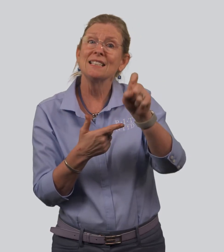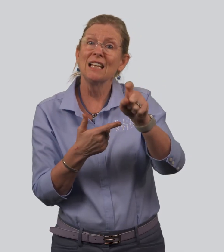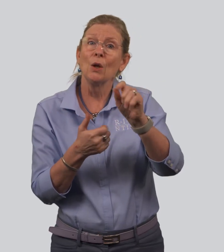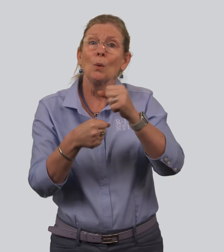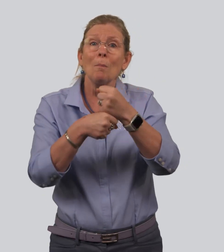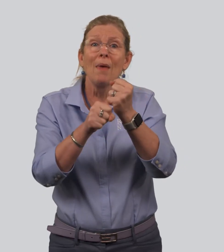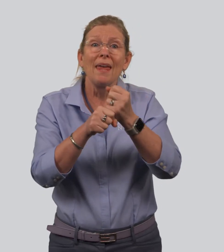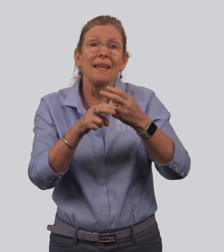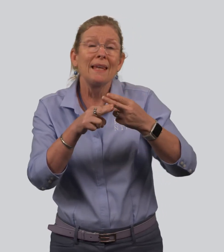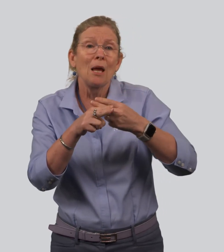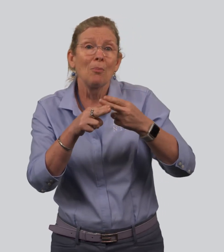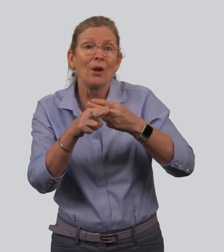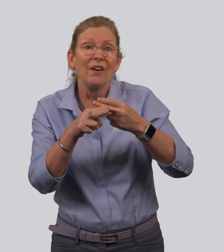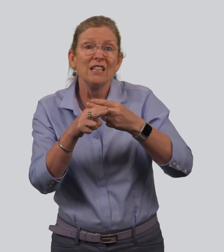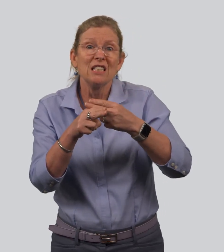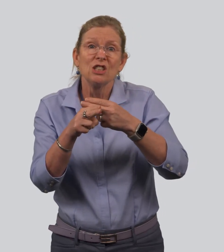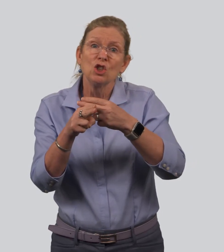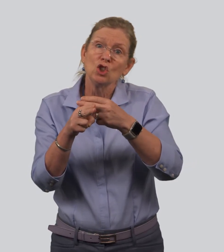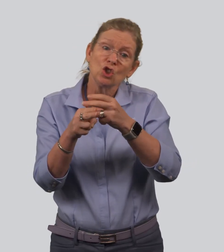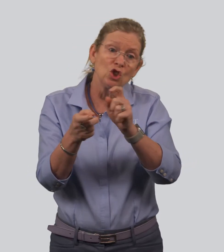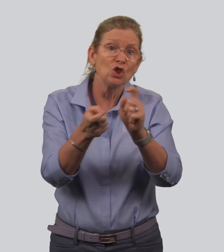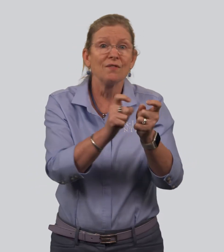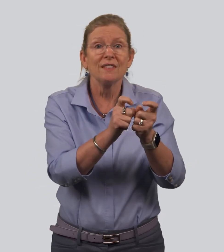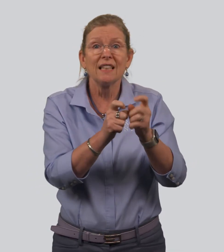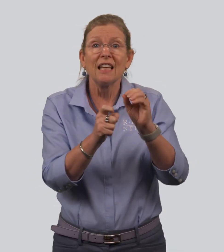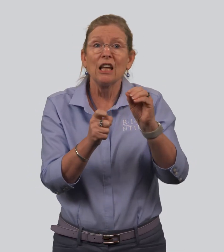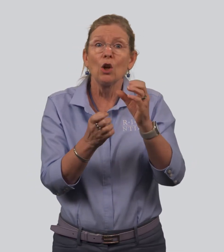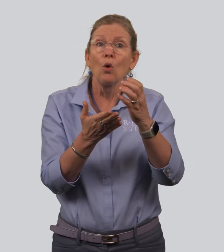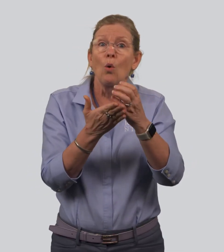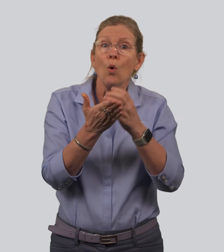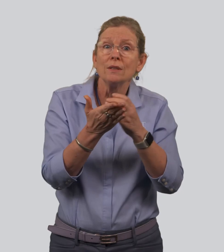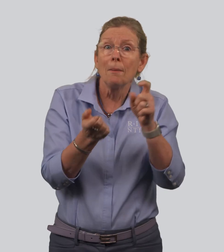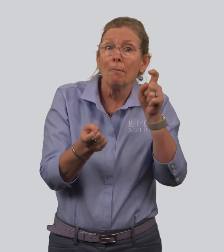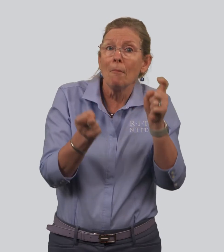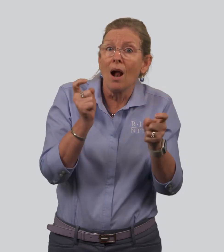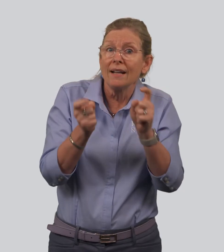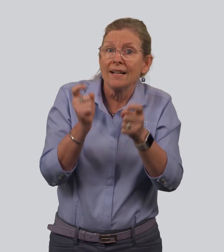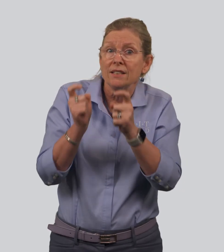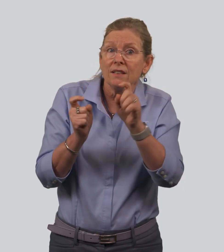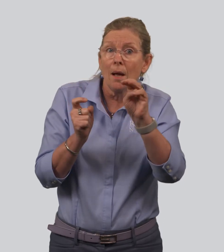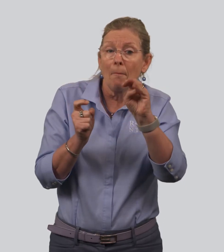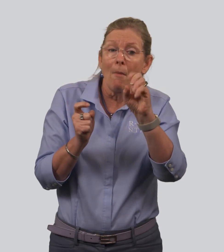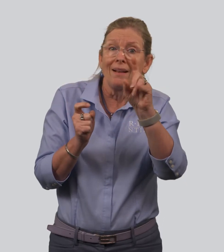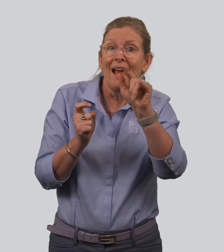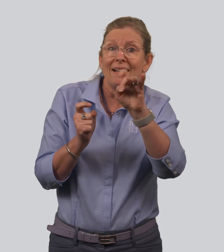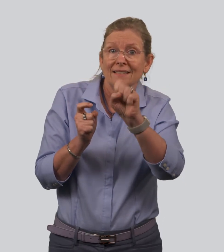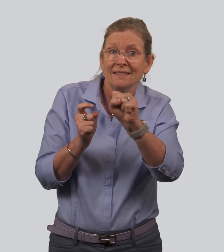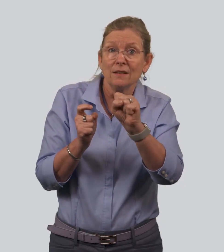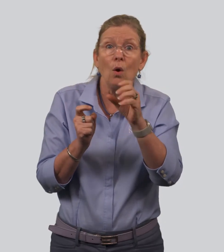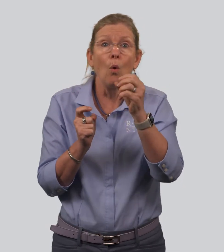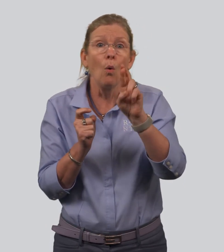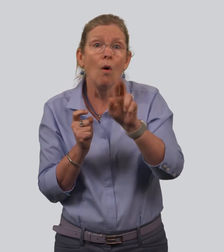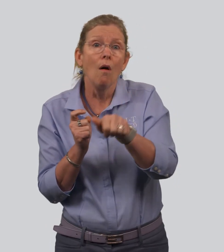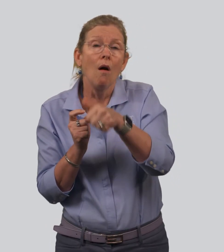and it may be necessary to make temporary shifts in course modalities